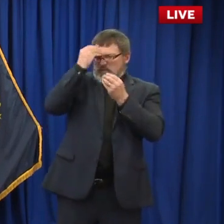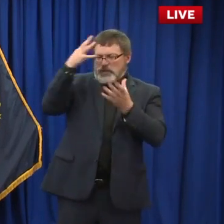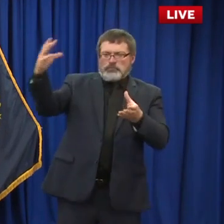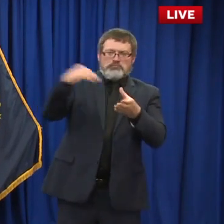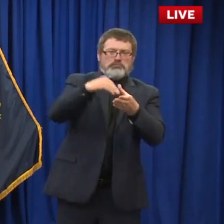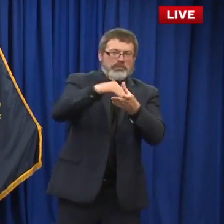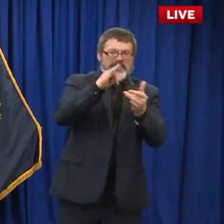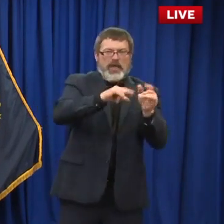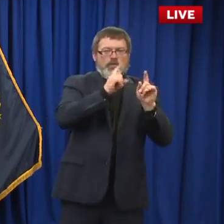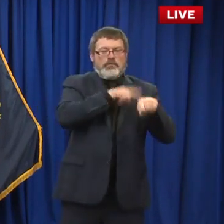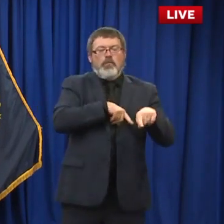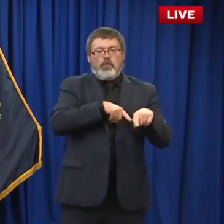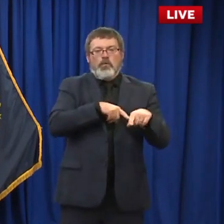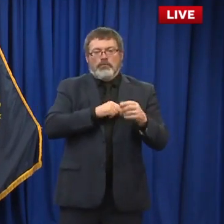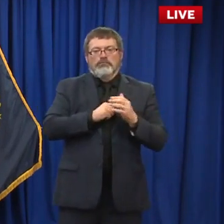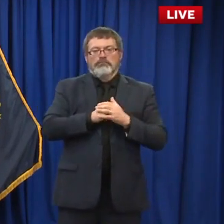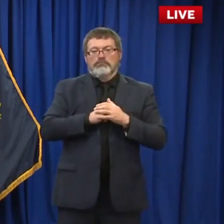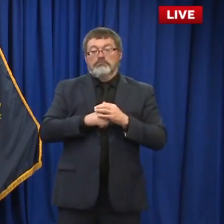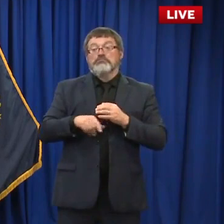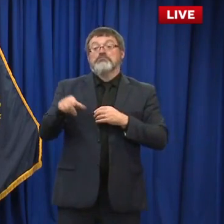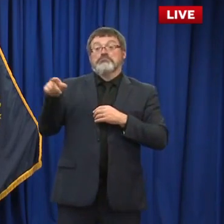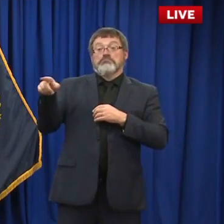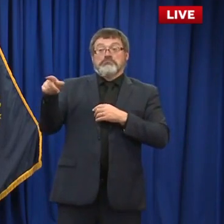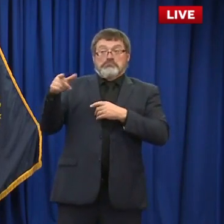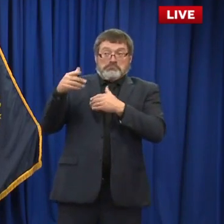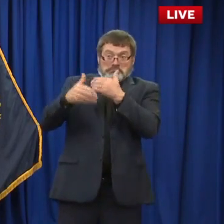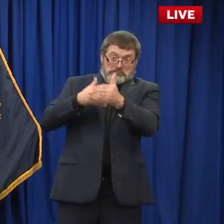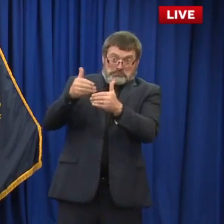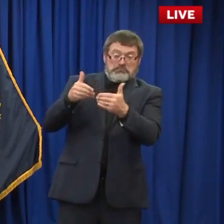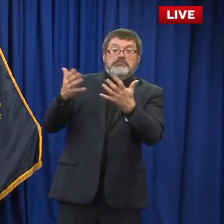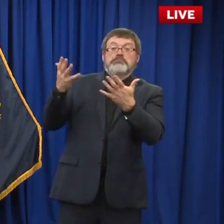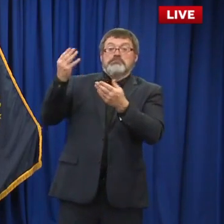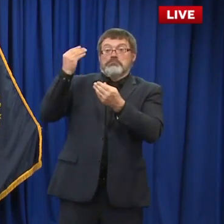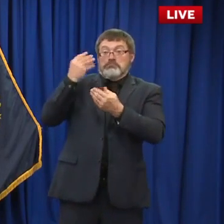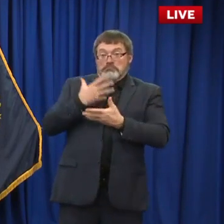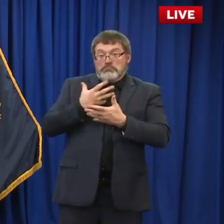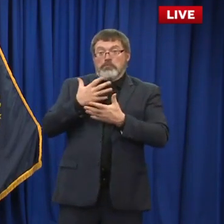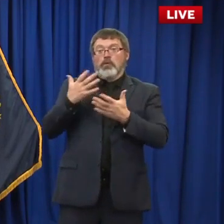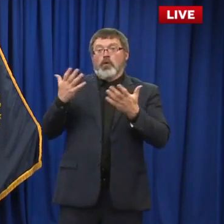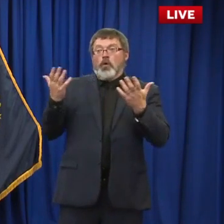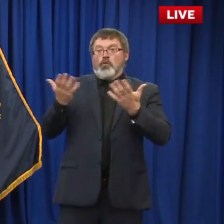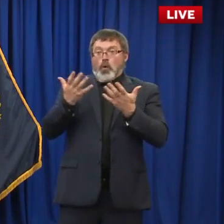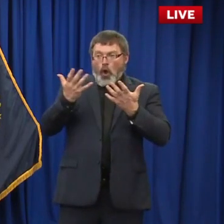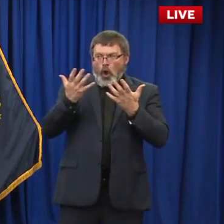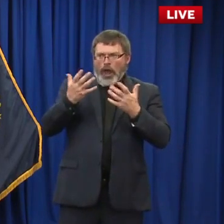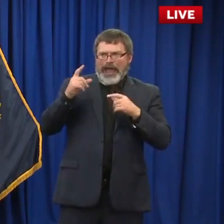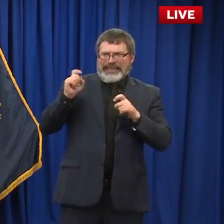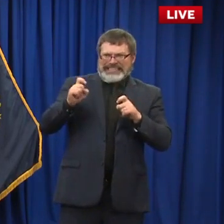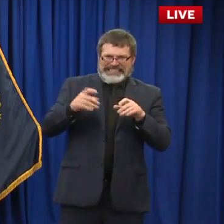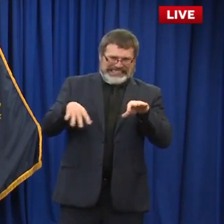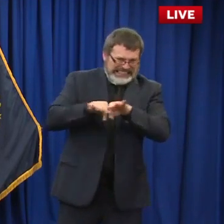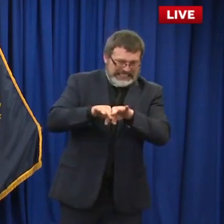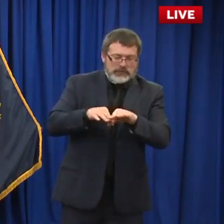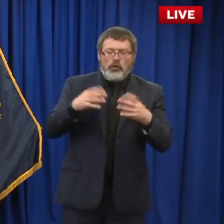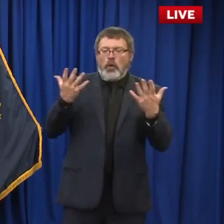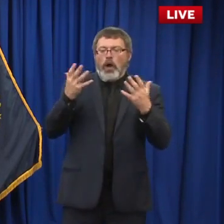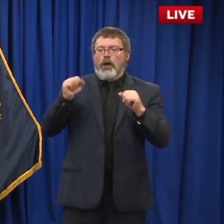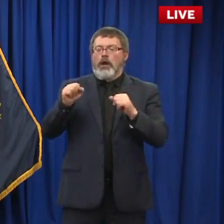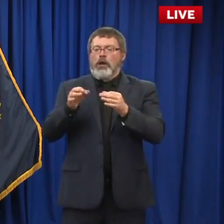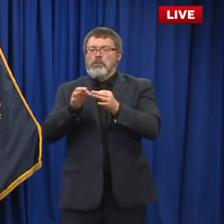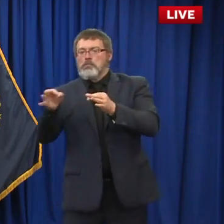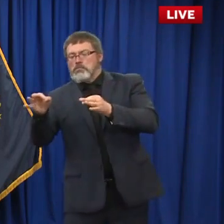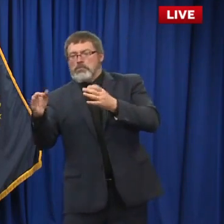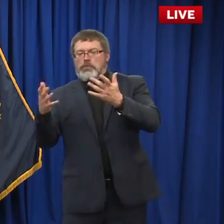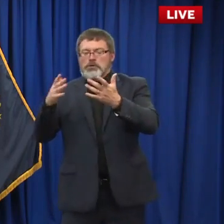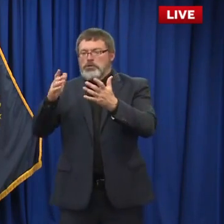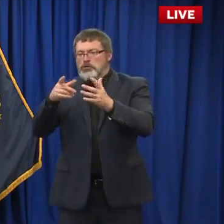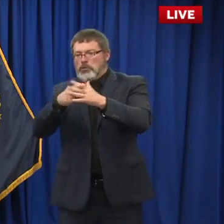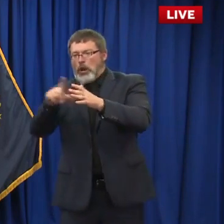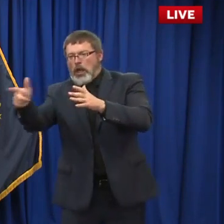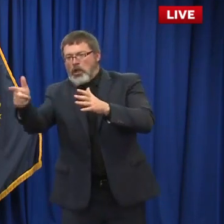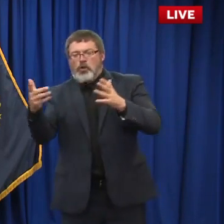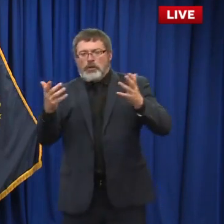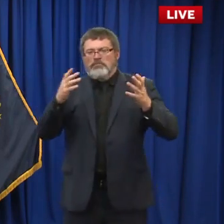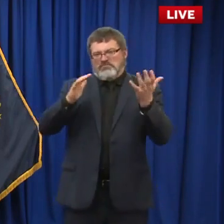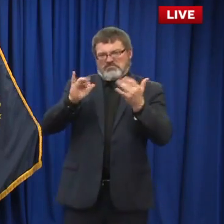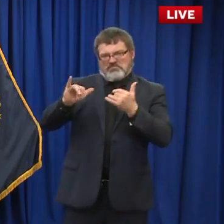KIND OF THAT -- THE IMMEDIATE PRIORITIES, THE LONGER TERM ISSUES, WE'LL KIND OF LEAN ON THEM TO REALLY BE THE EXPERTS AND THE UNDERSTANDING OF HOW, AND HOW BEST TO GO ABOUT